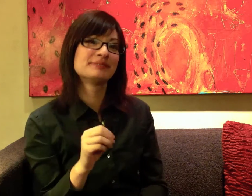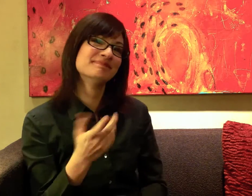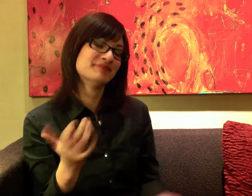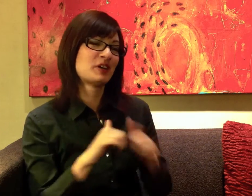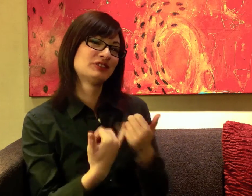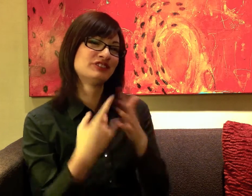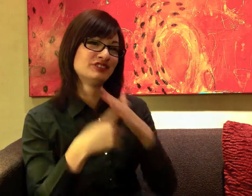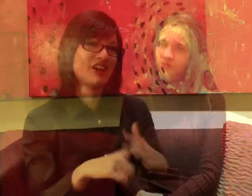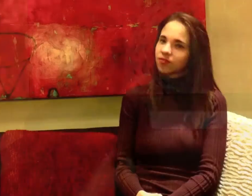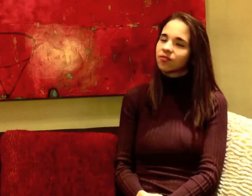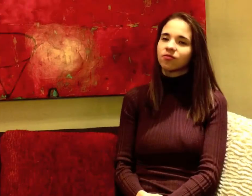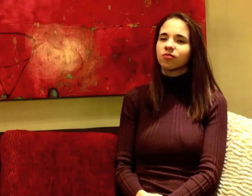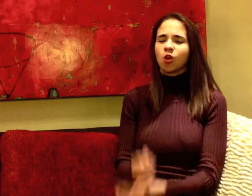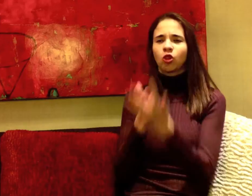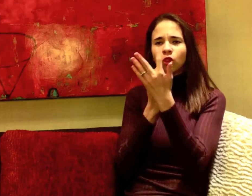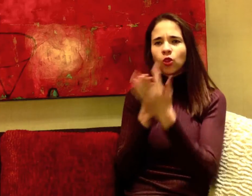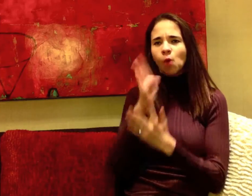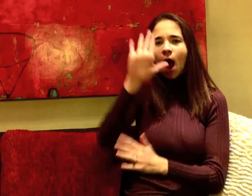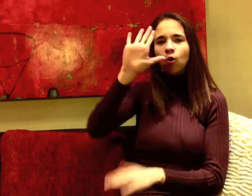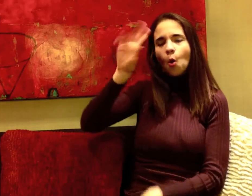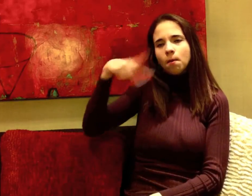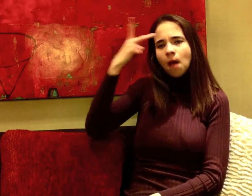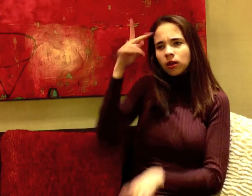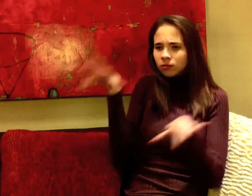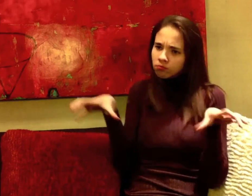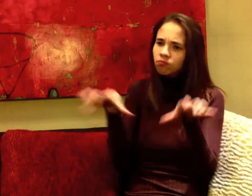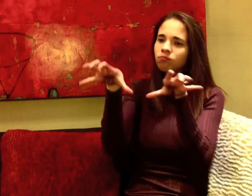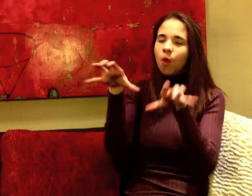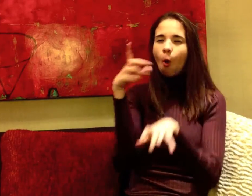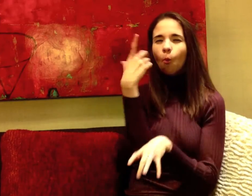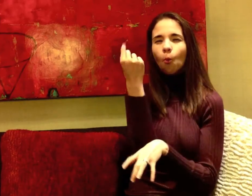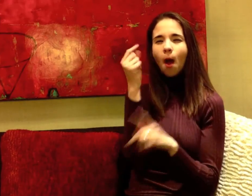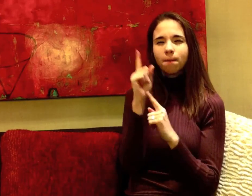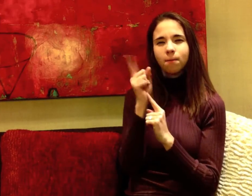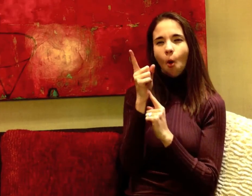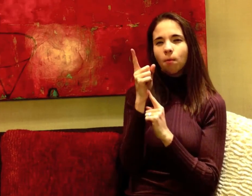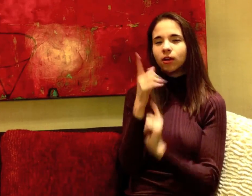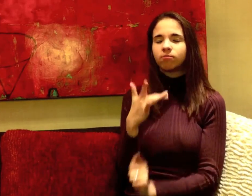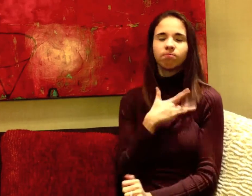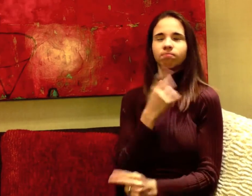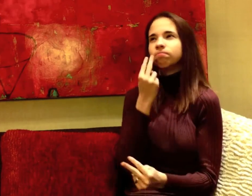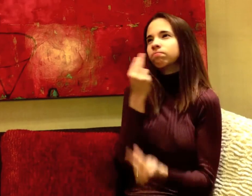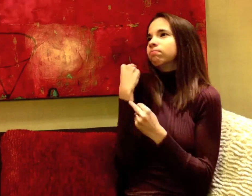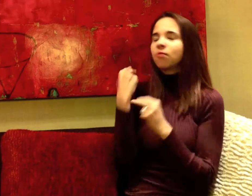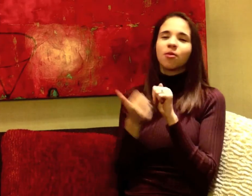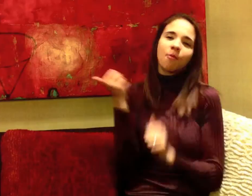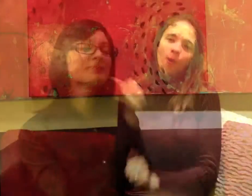Hence, how it all began. Throughout your political activism, what moment dearly touched you the most?